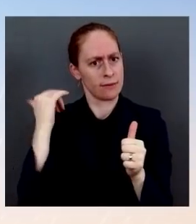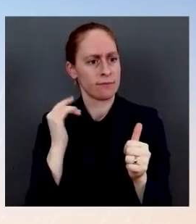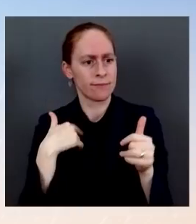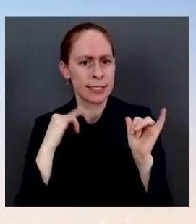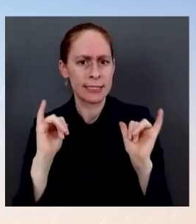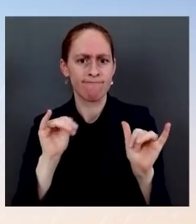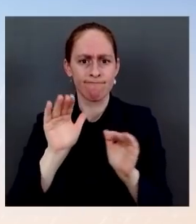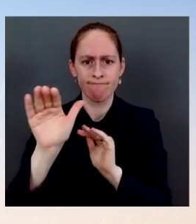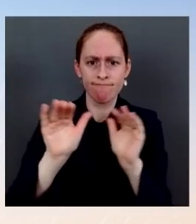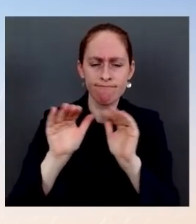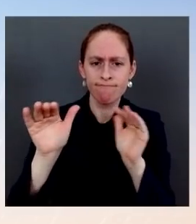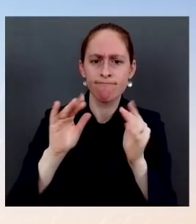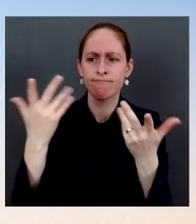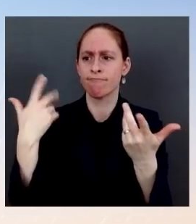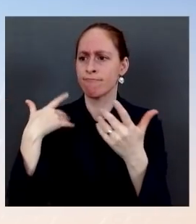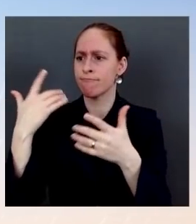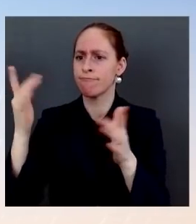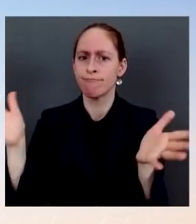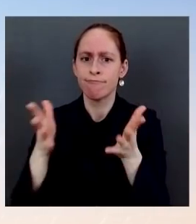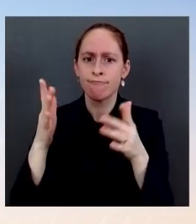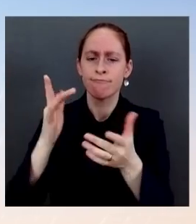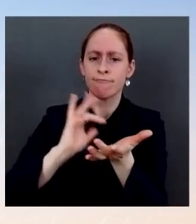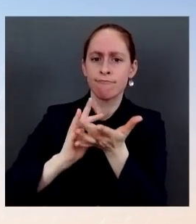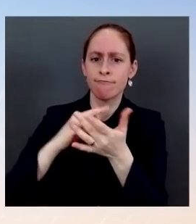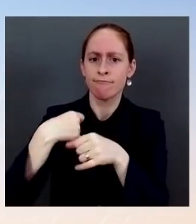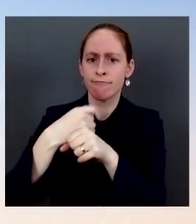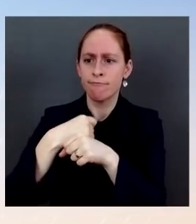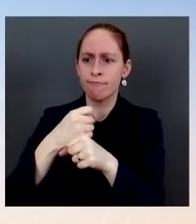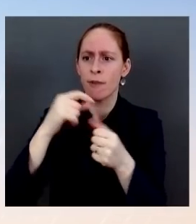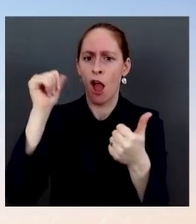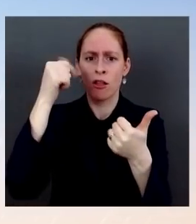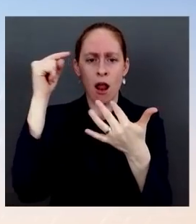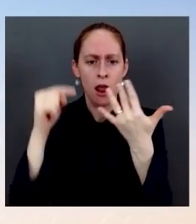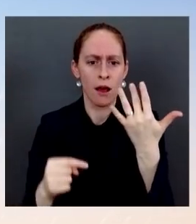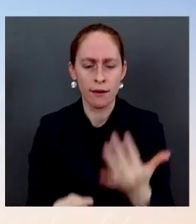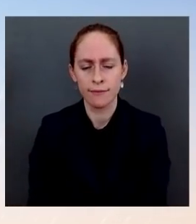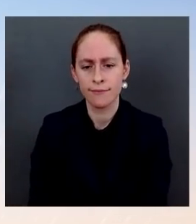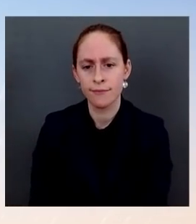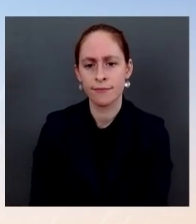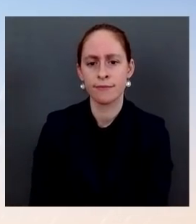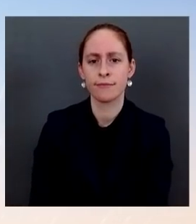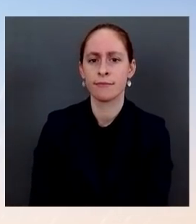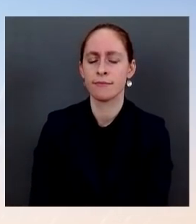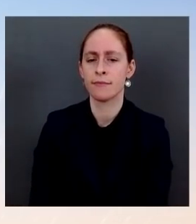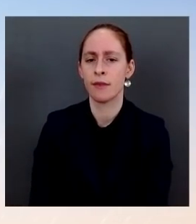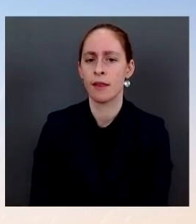And then, about the testing and the contingencies, why is it that you guys are promising 500 million tests next month